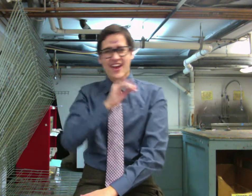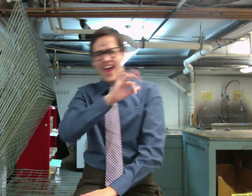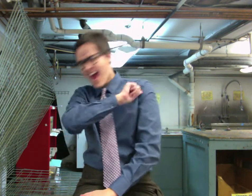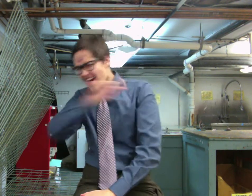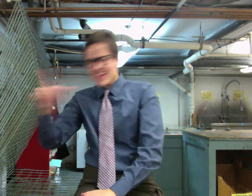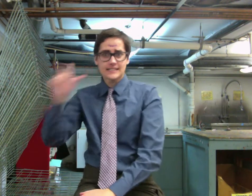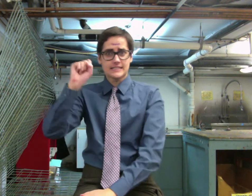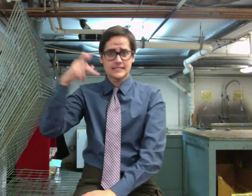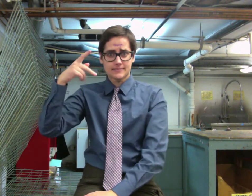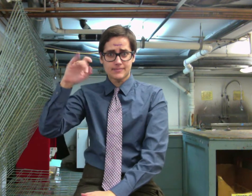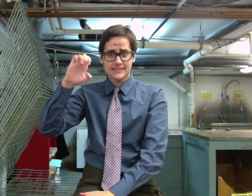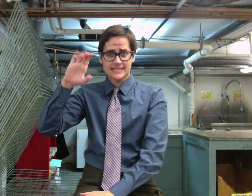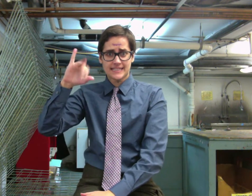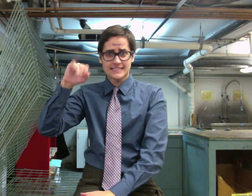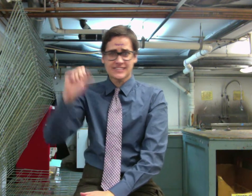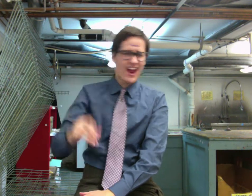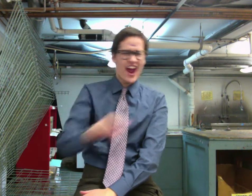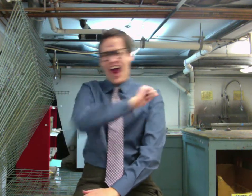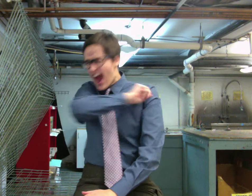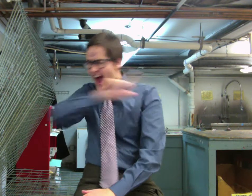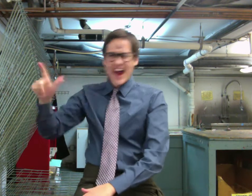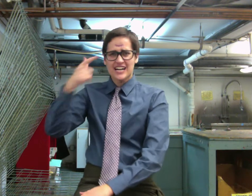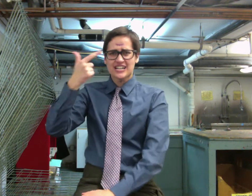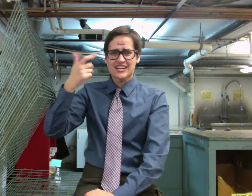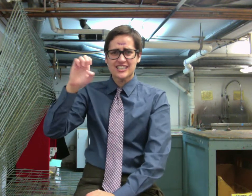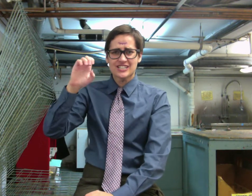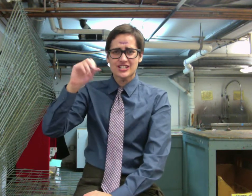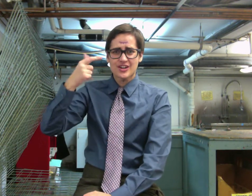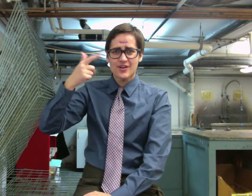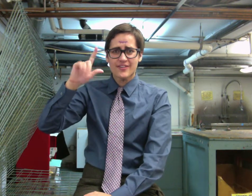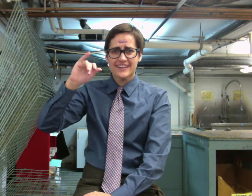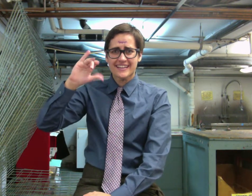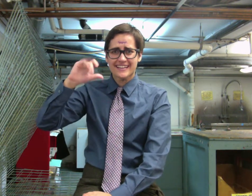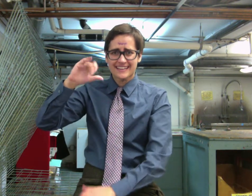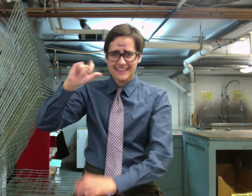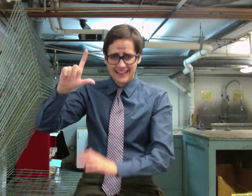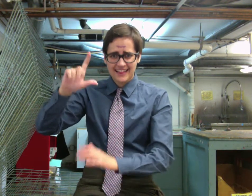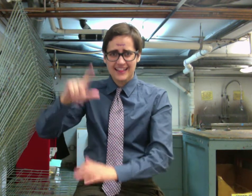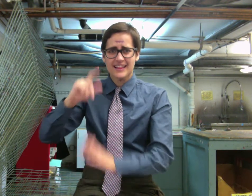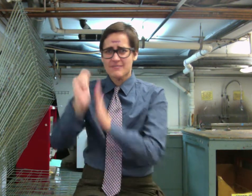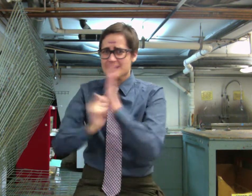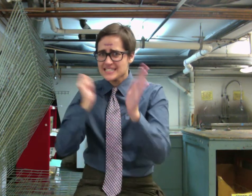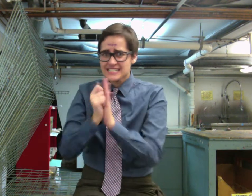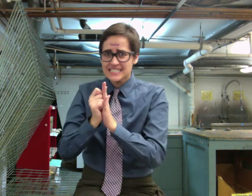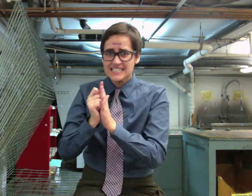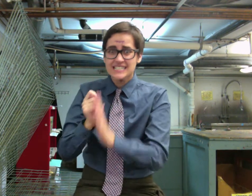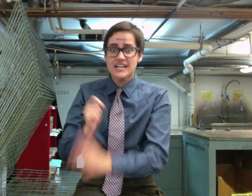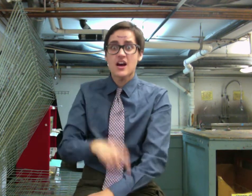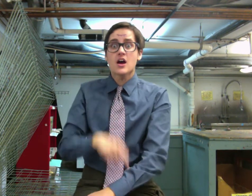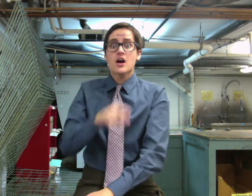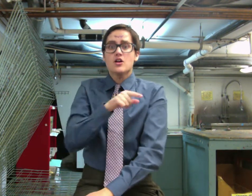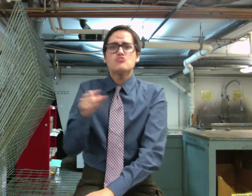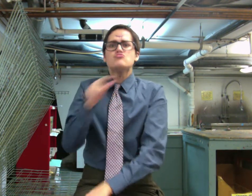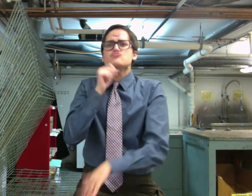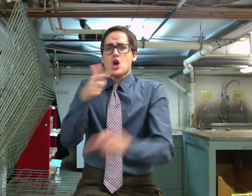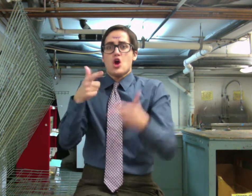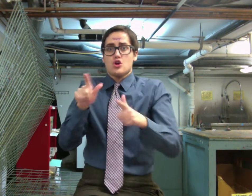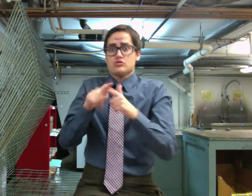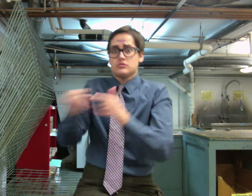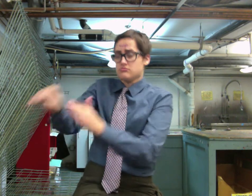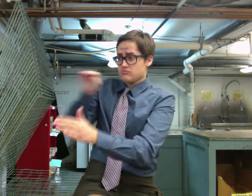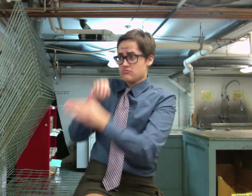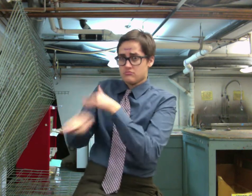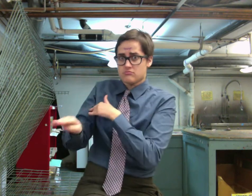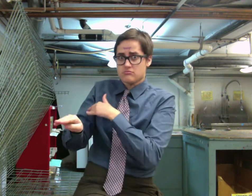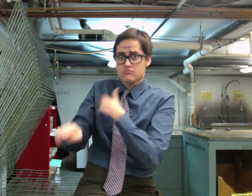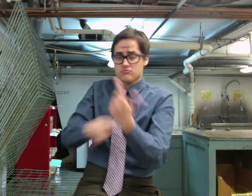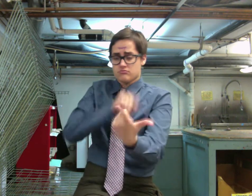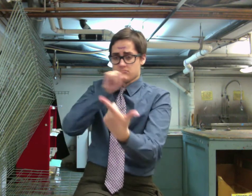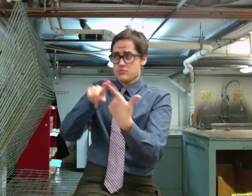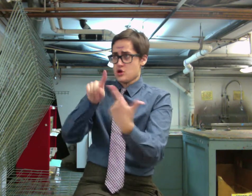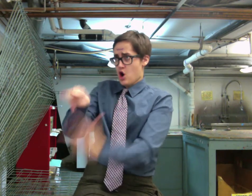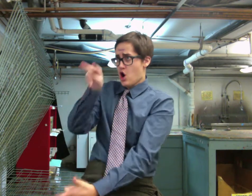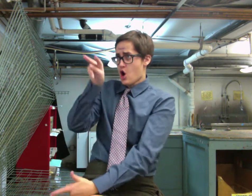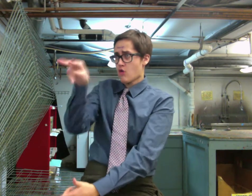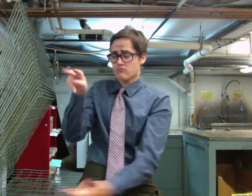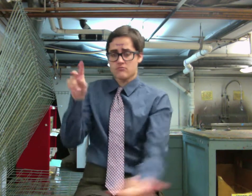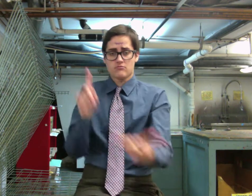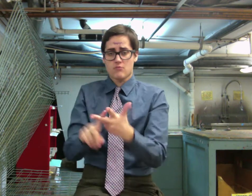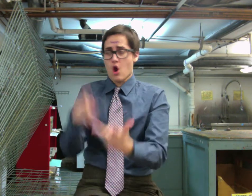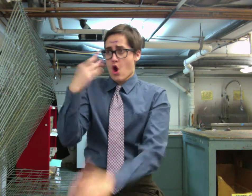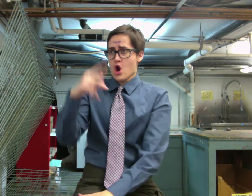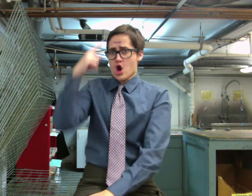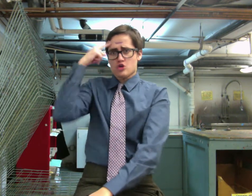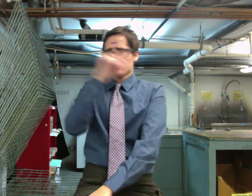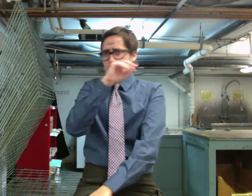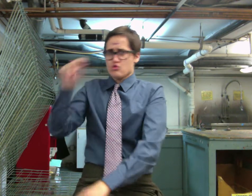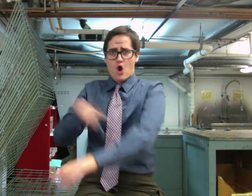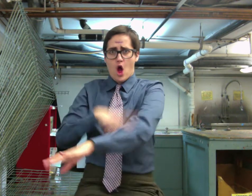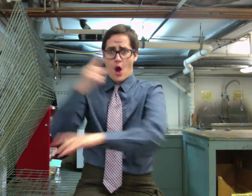of all species, and all geologic eras, are not to enter, look at, or think too long